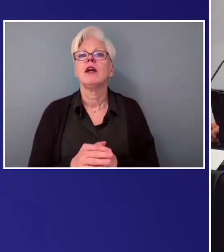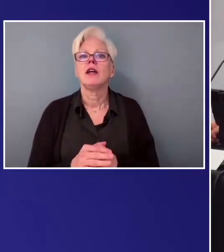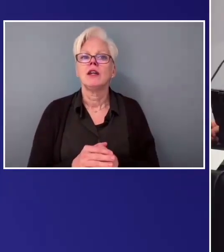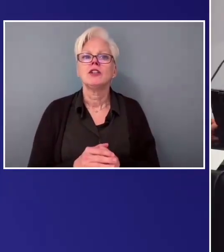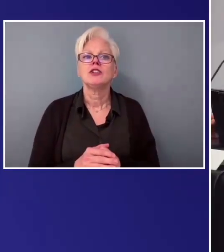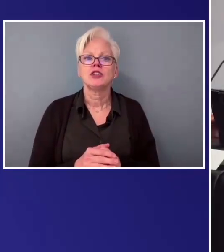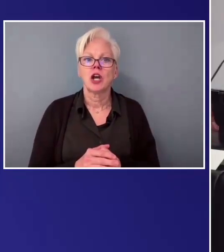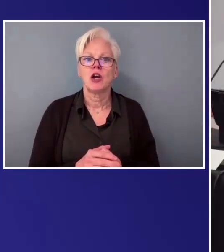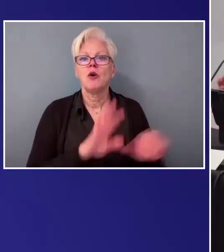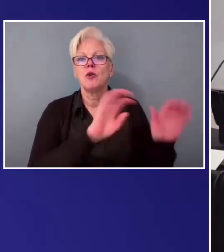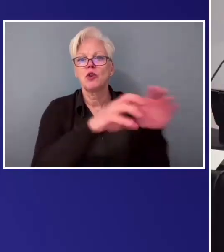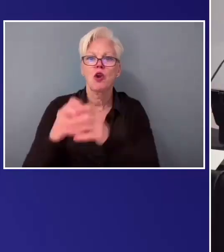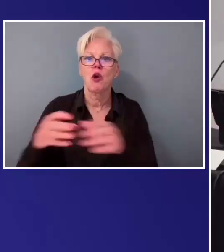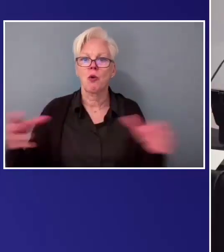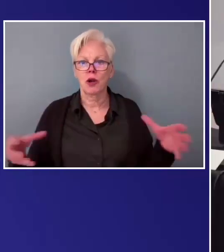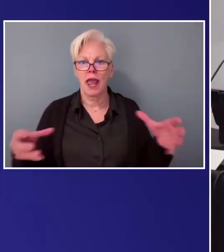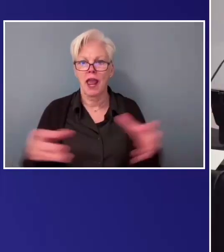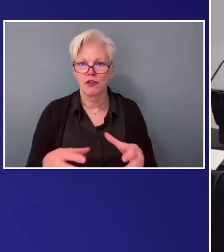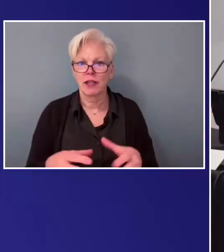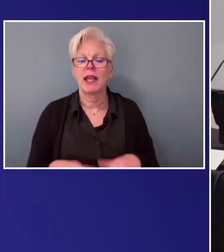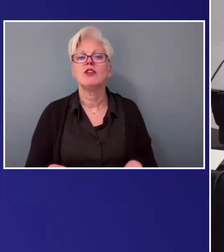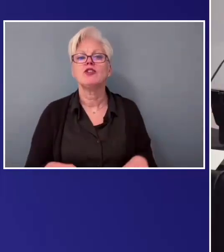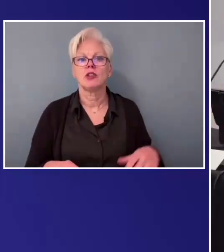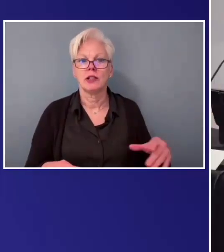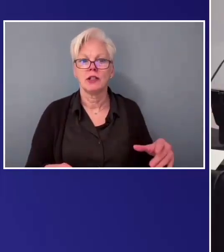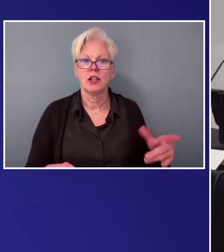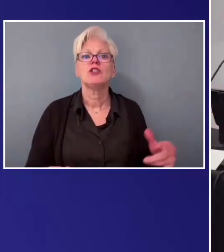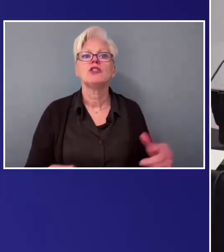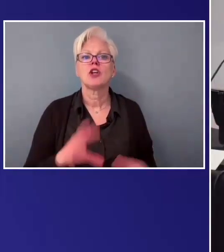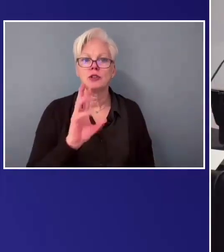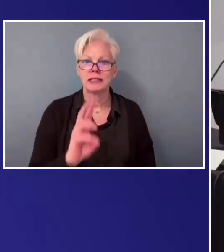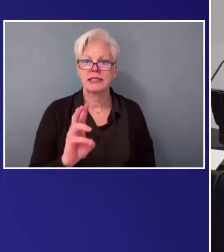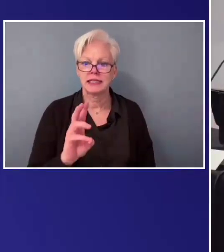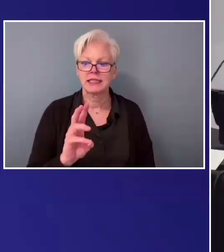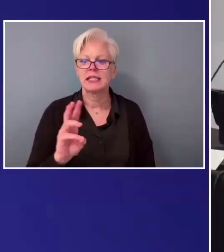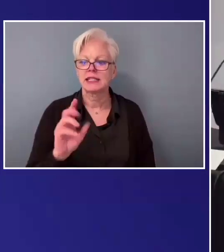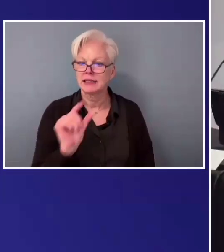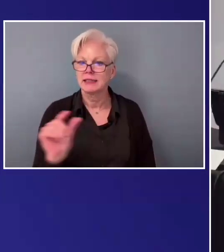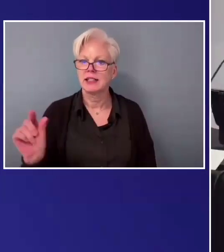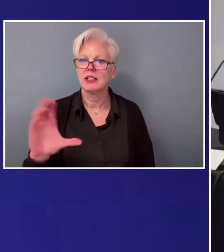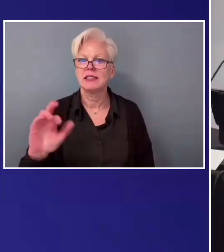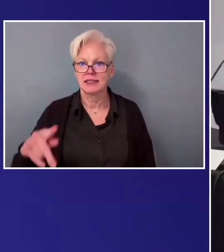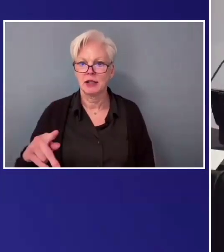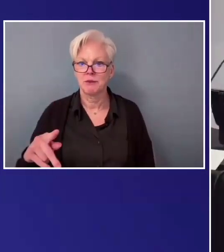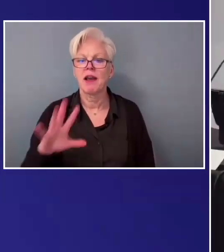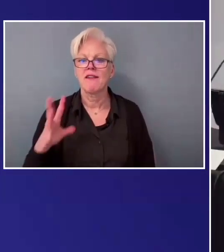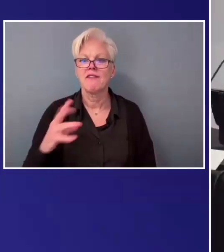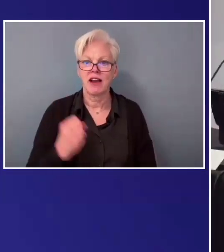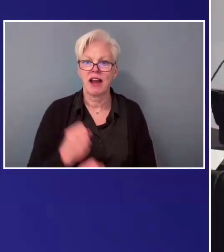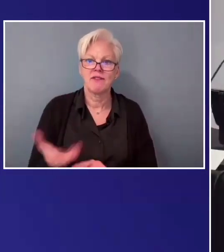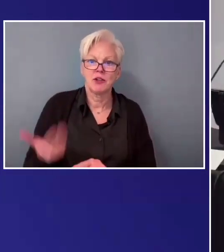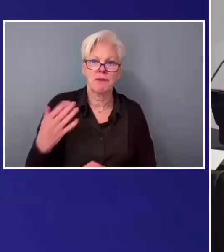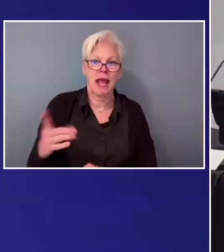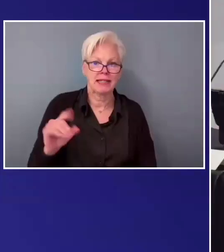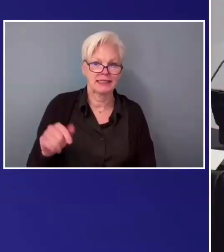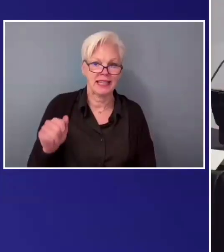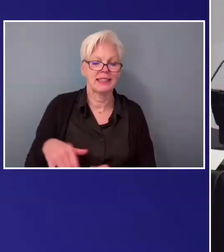say you get to -- so you aggregate using the six-digit CIP code. You aggregate five years of past data. You still don't have enough students.